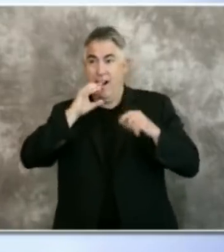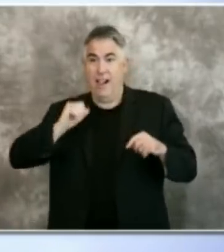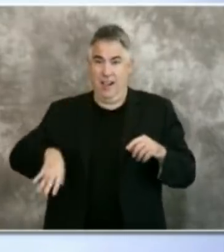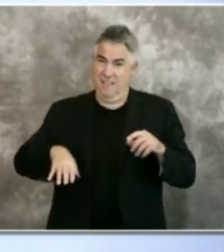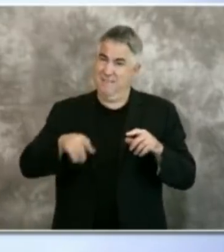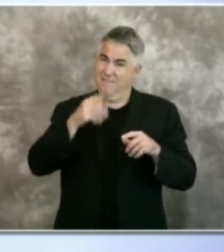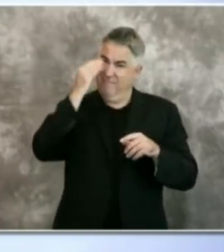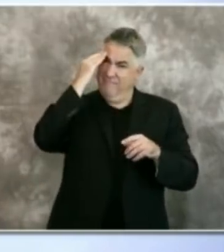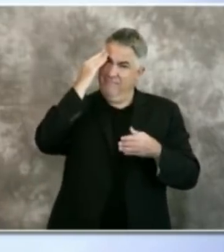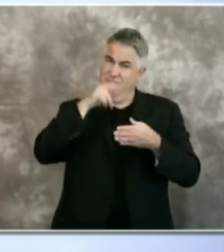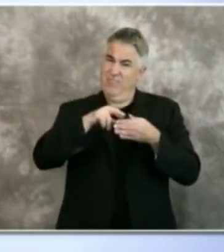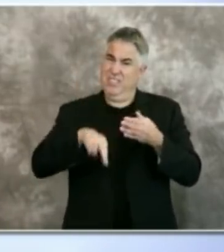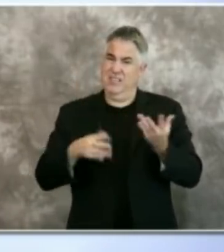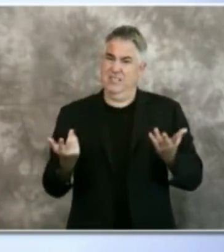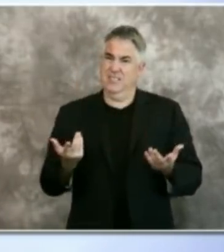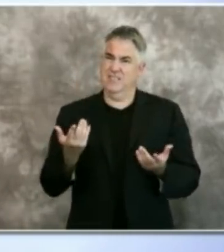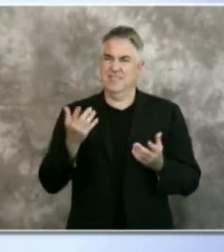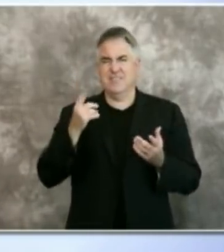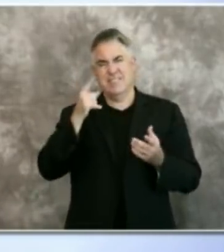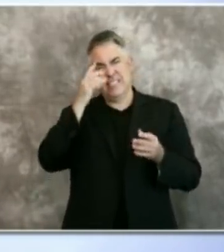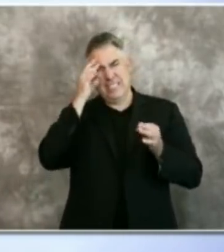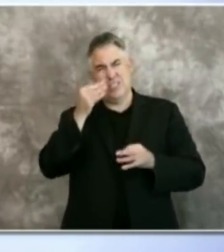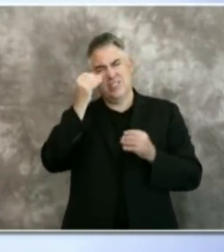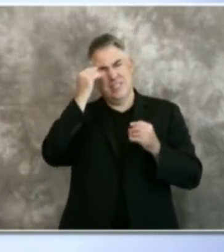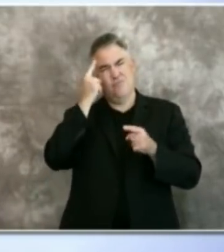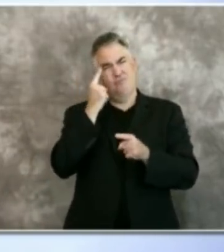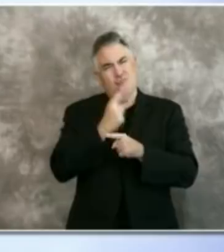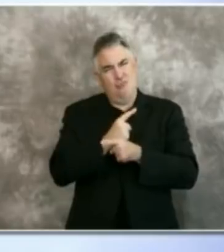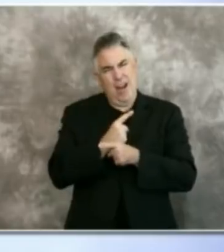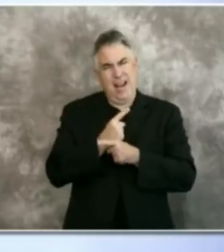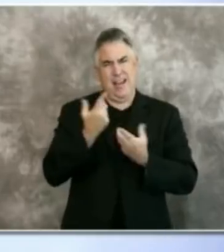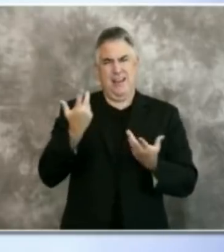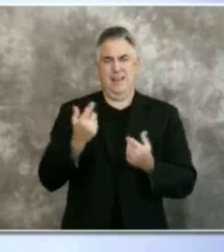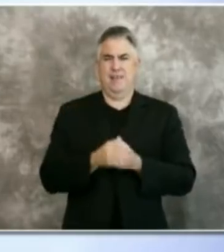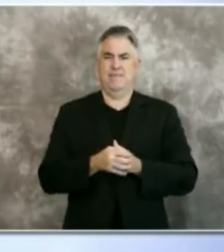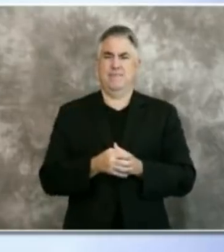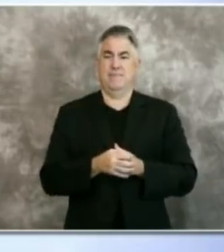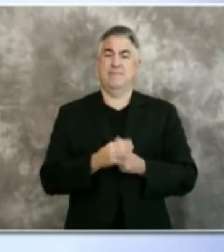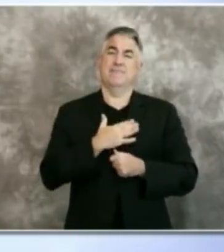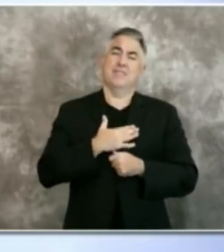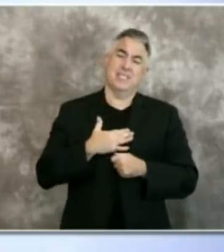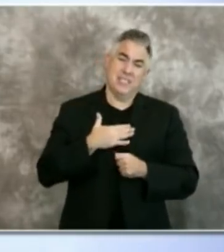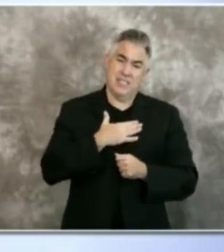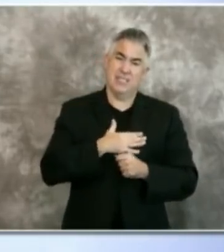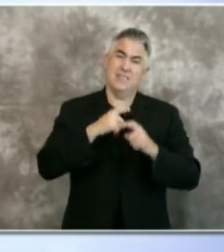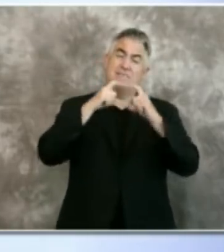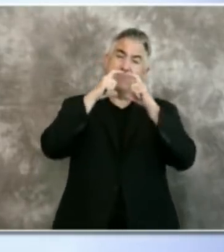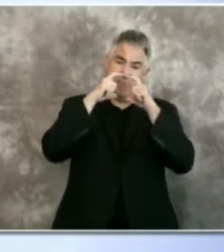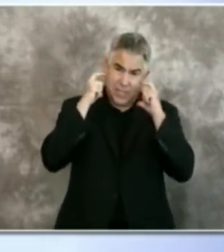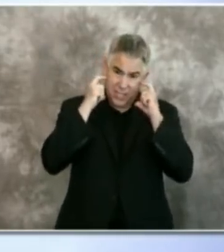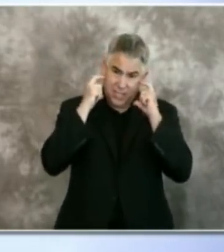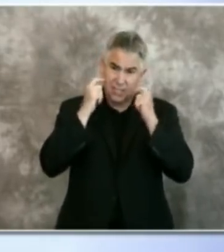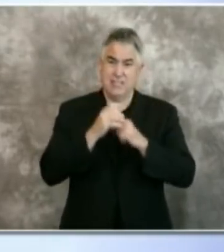MINDFUL OF OUR INDIVIDUAL ACTIONS. WE ALL HAVE SOME INSTABILITY. I CAN MAKE CONSCIOUS DECISIONS ABOUT THE ACTIONS OF THE CAKE. I CAN